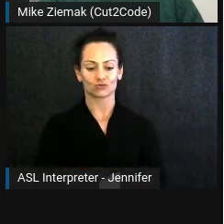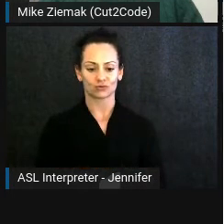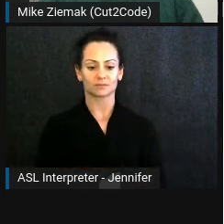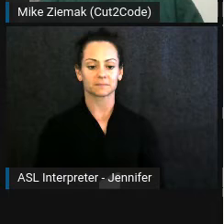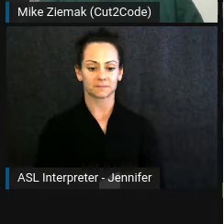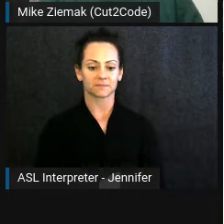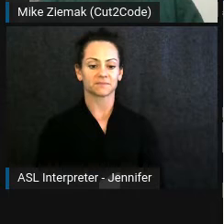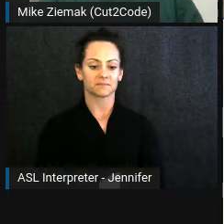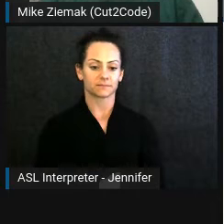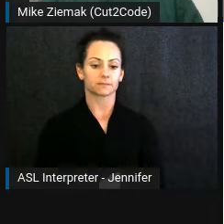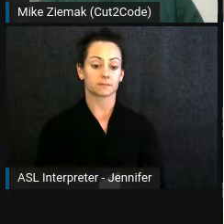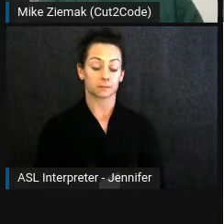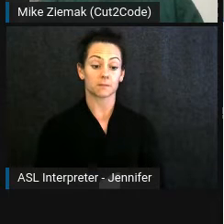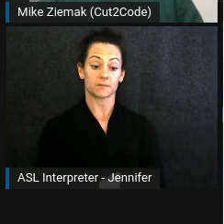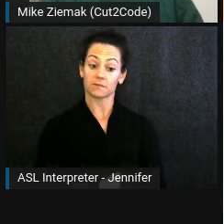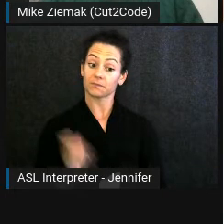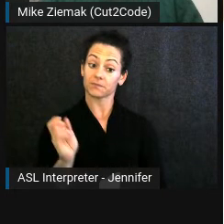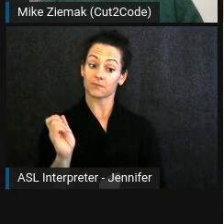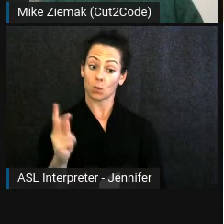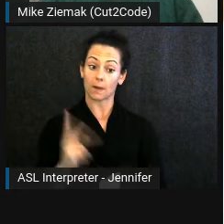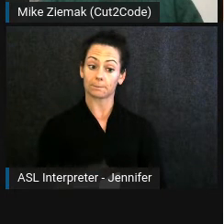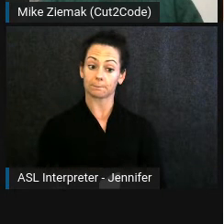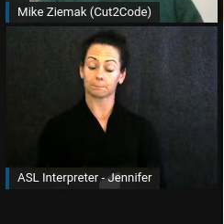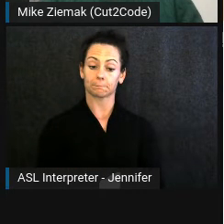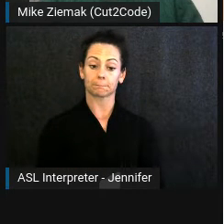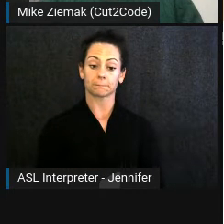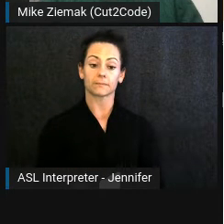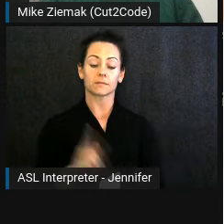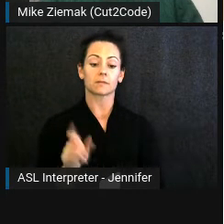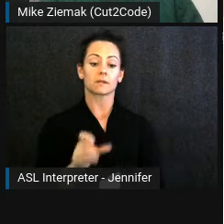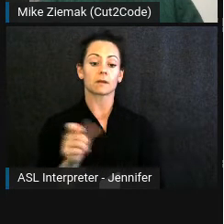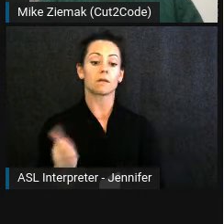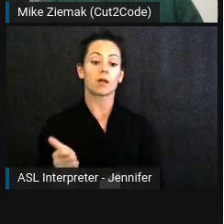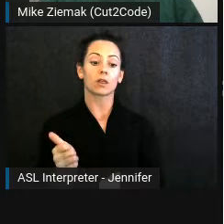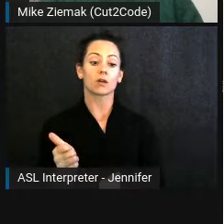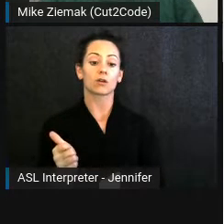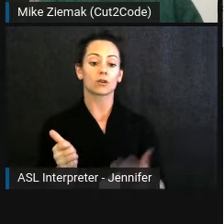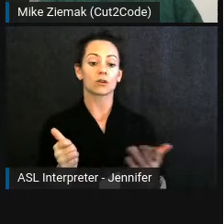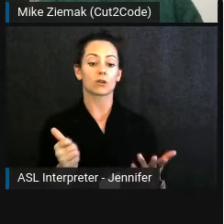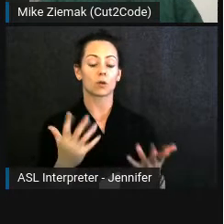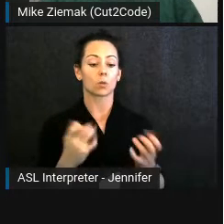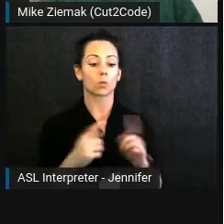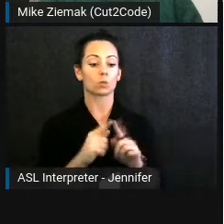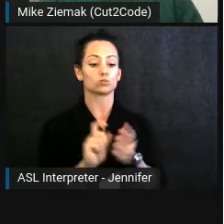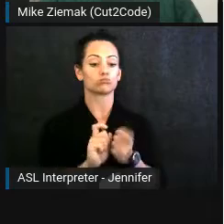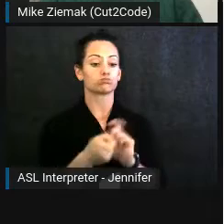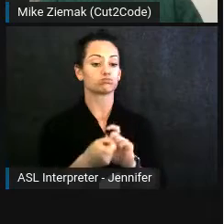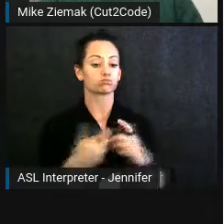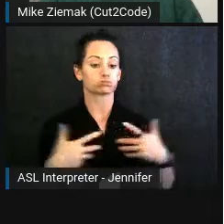Online text left. Another thing that I would like to amend here would be the containers